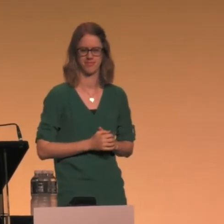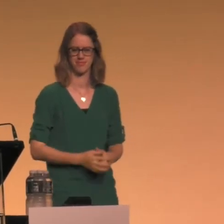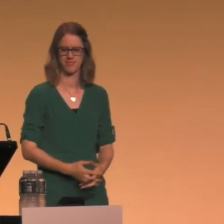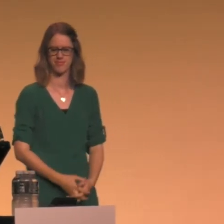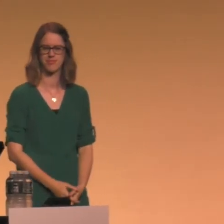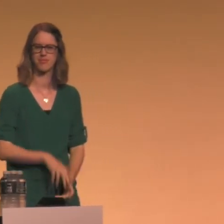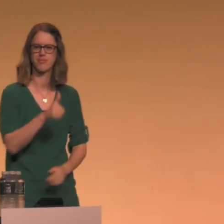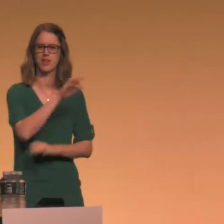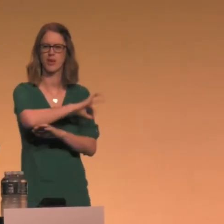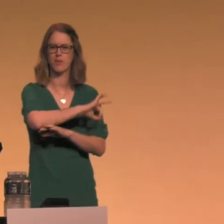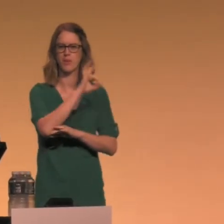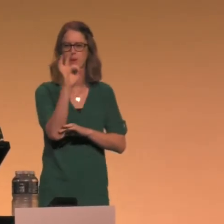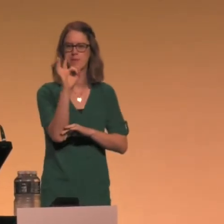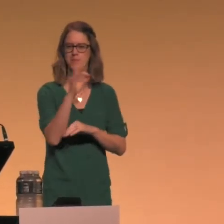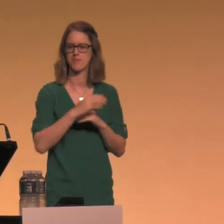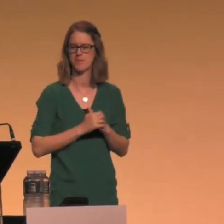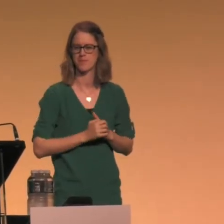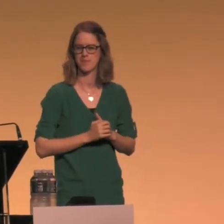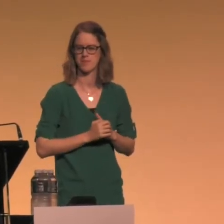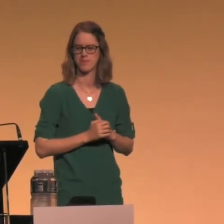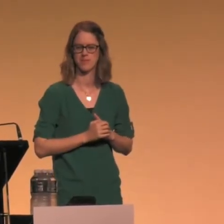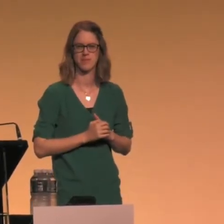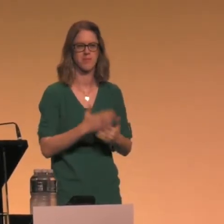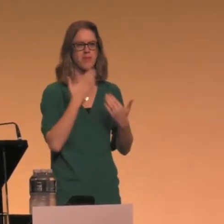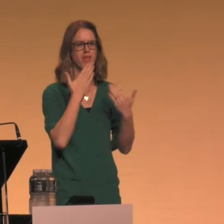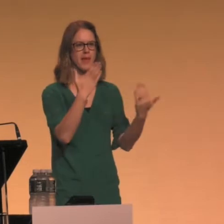Good morning, and thank you for this opportunity